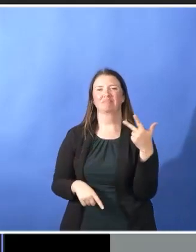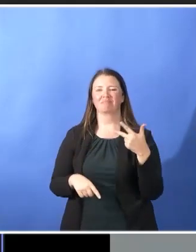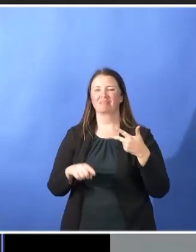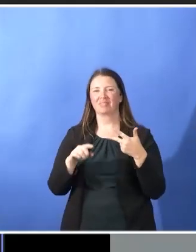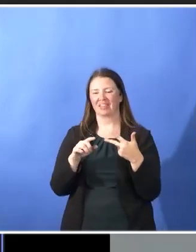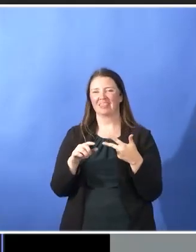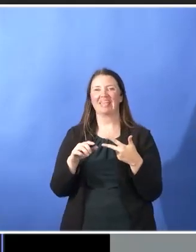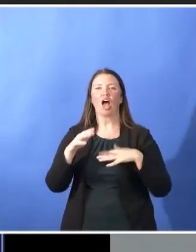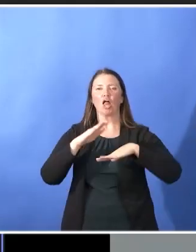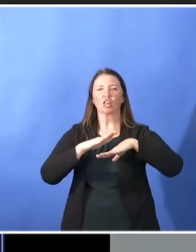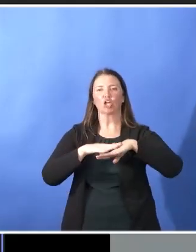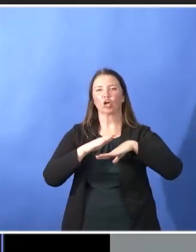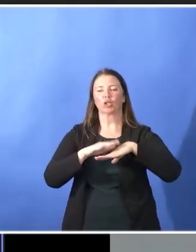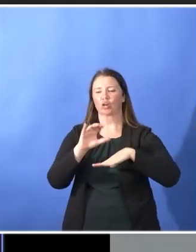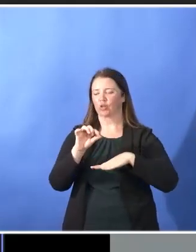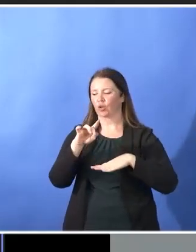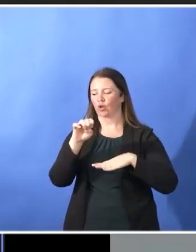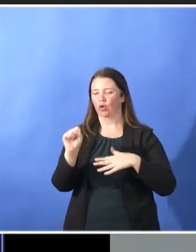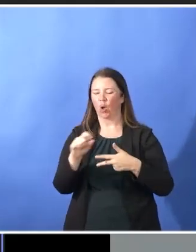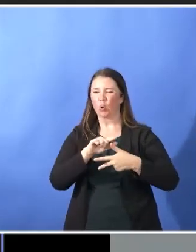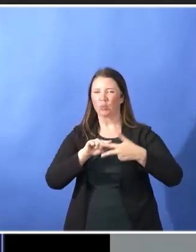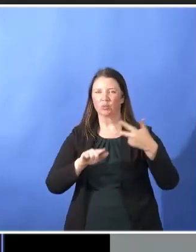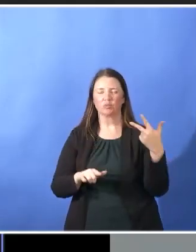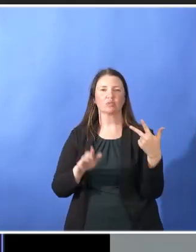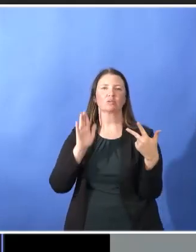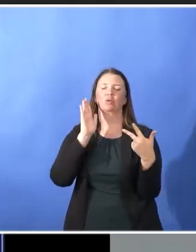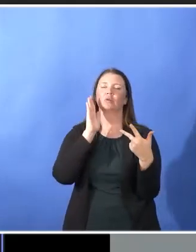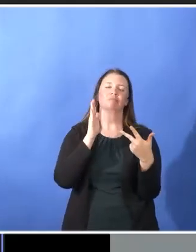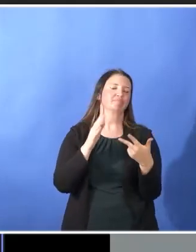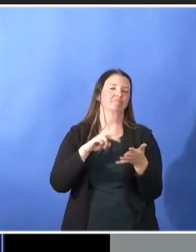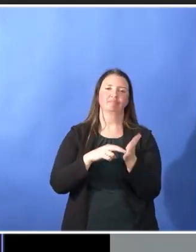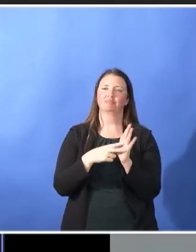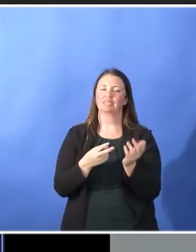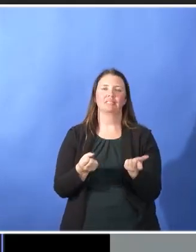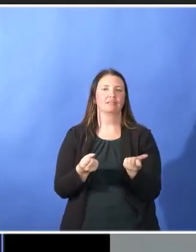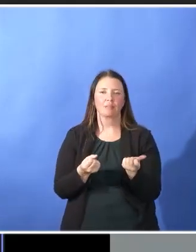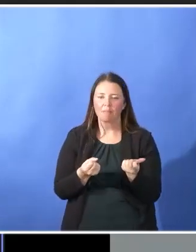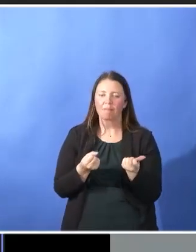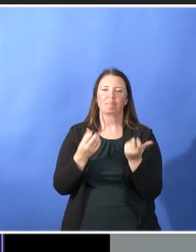CODES, AND WHICH MILLIONS OF AMERICANS WILL BENEFIT FROM CLEARER AND MORE DETAILED INFORMATION DURING EMERGENCIES.